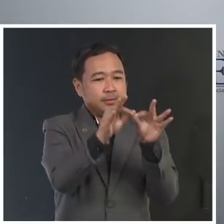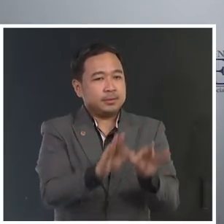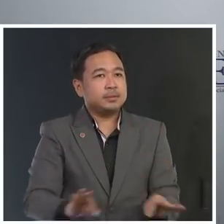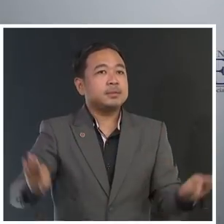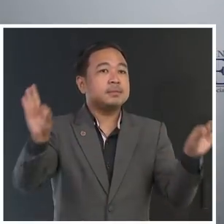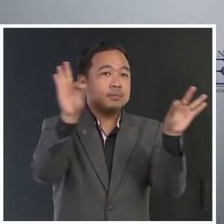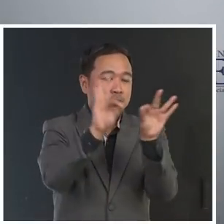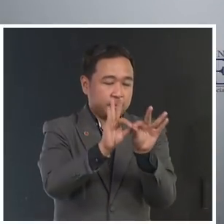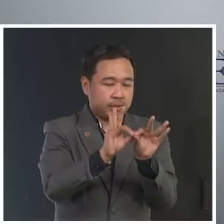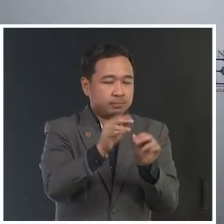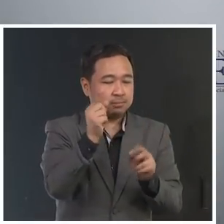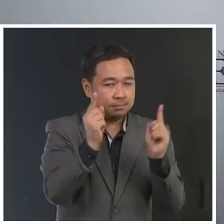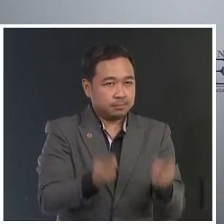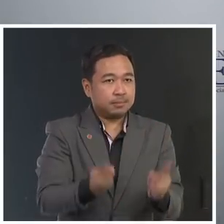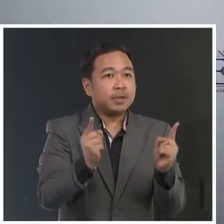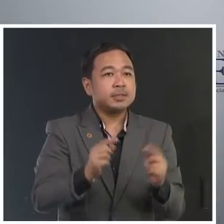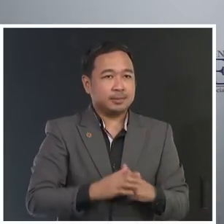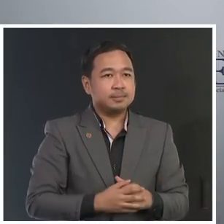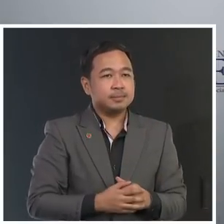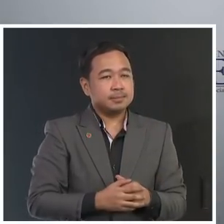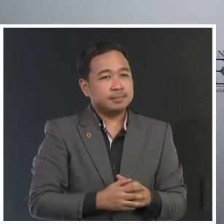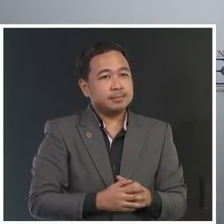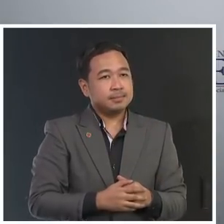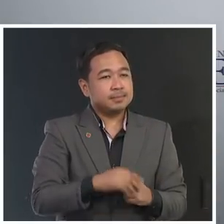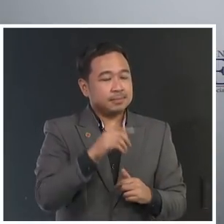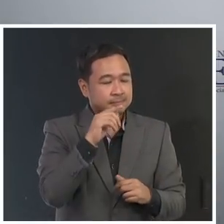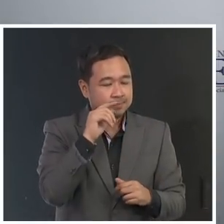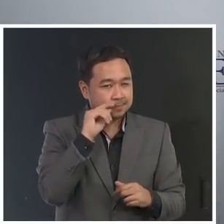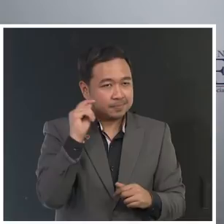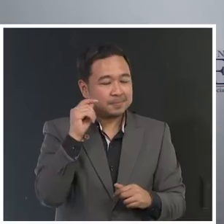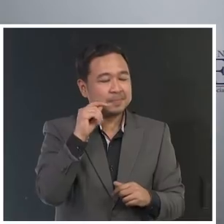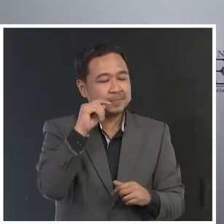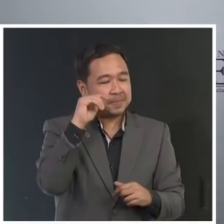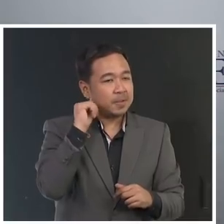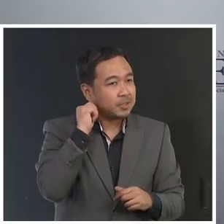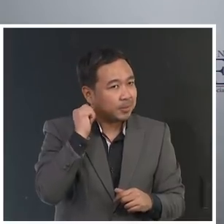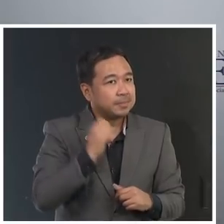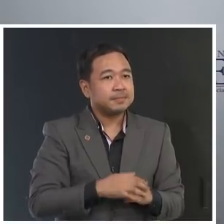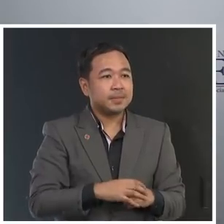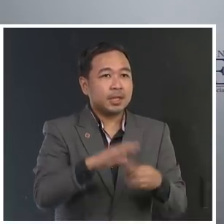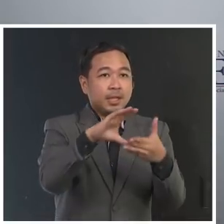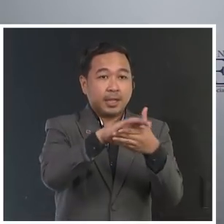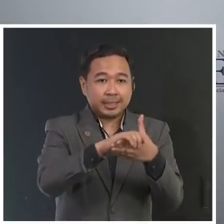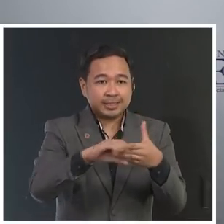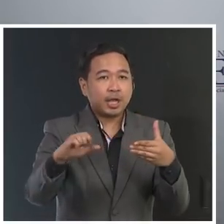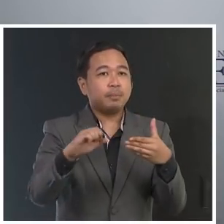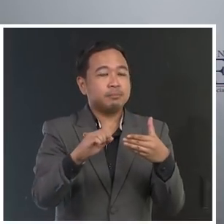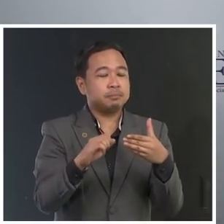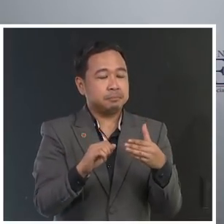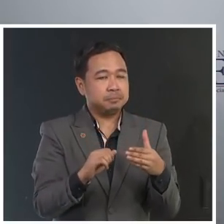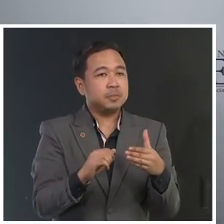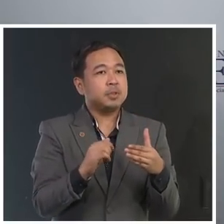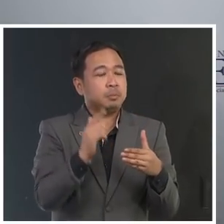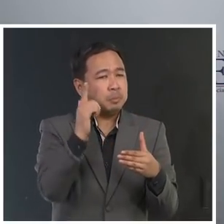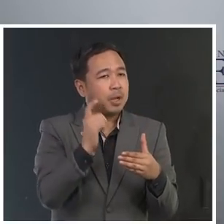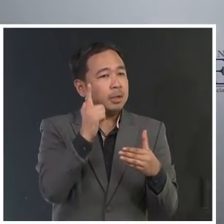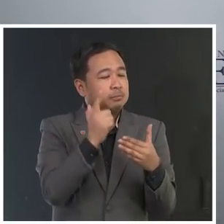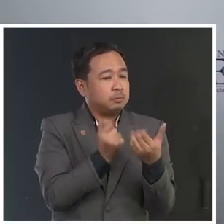into a reality for those who are disadvantaged and marginalized. Global and regional support for the use of sign languages is a crucial step in this direction.